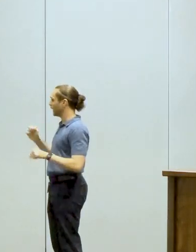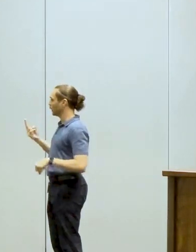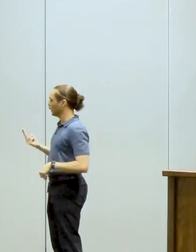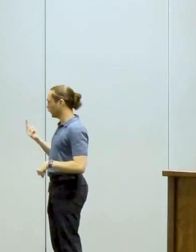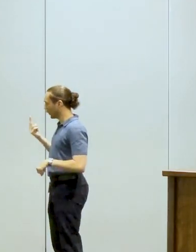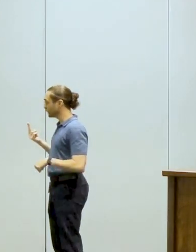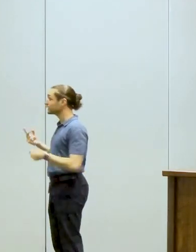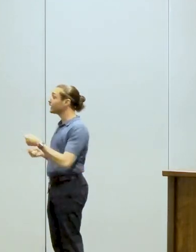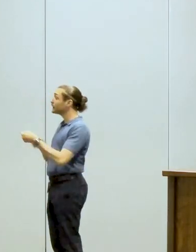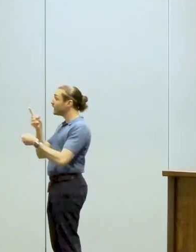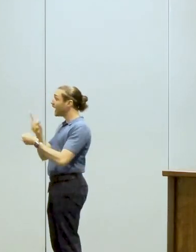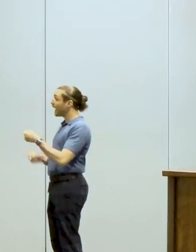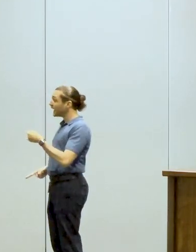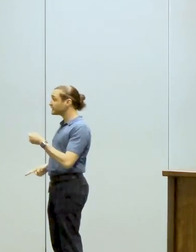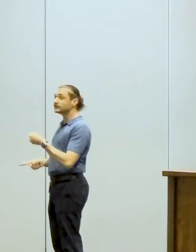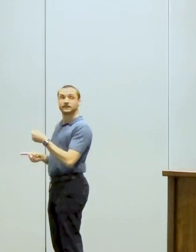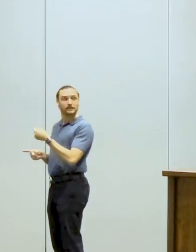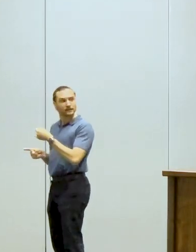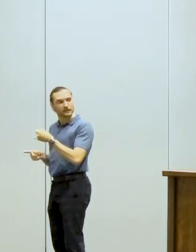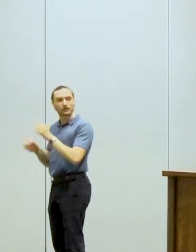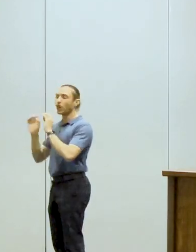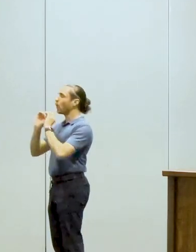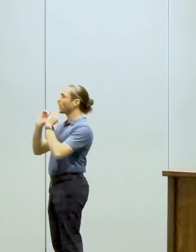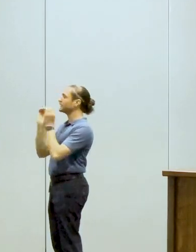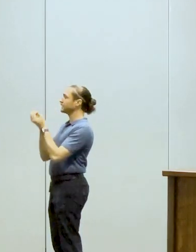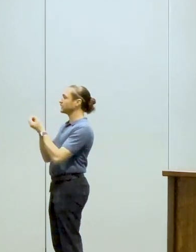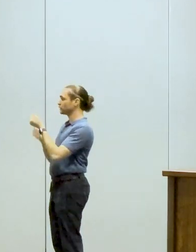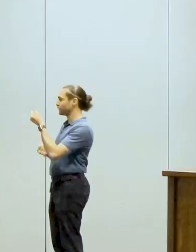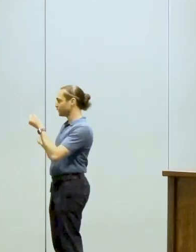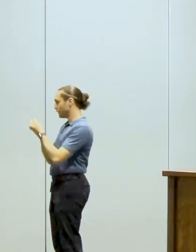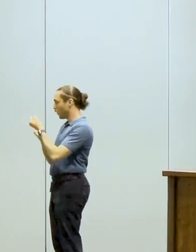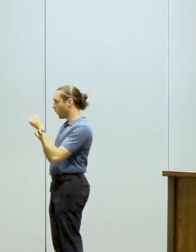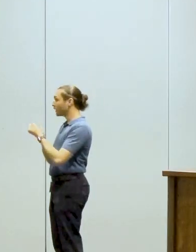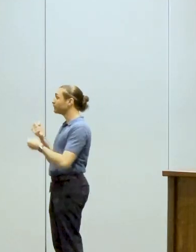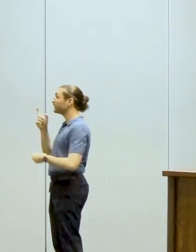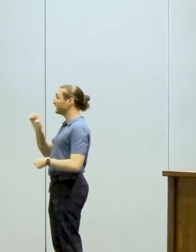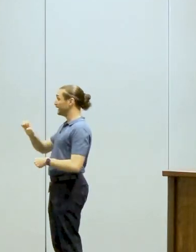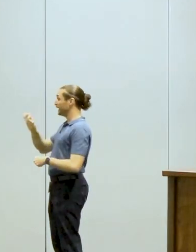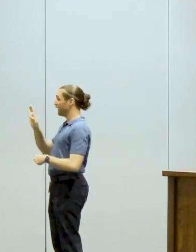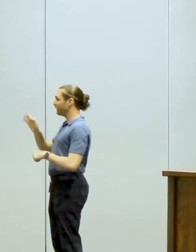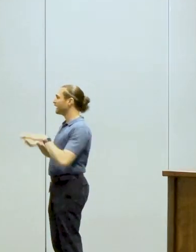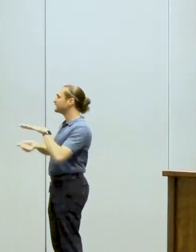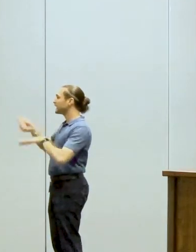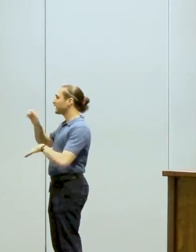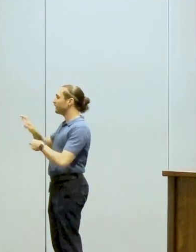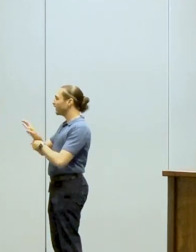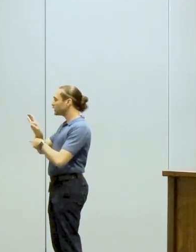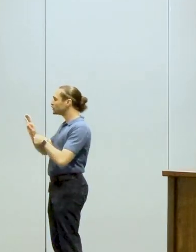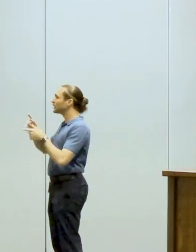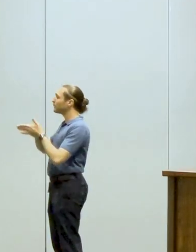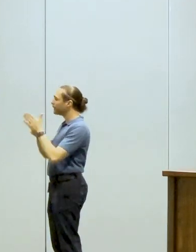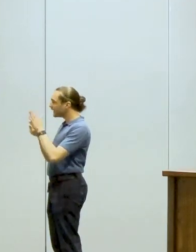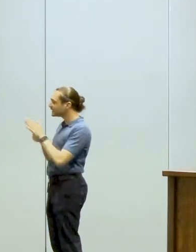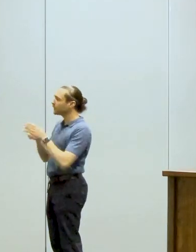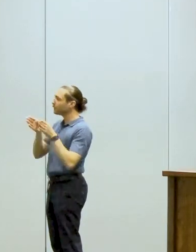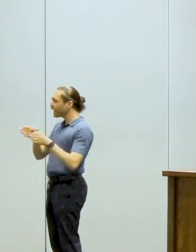we have organizational support. So executive functioning is planning, prioritizing and sequencing tasks. It can be a